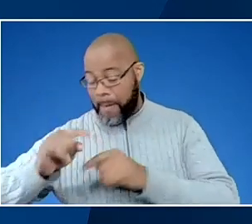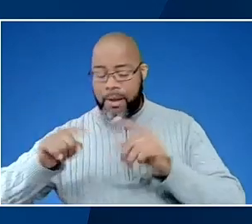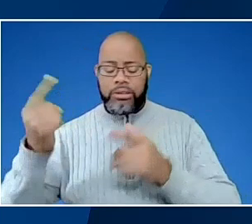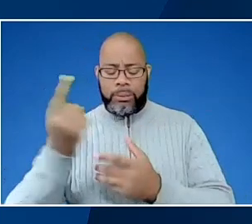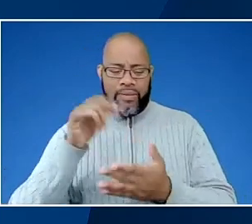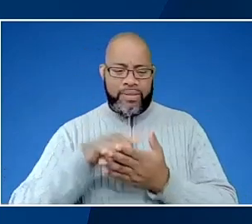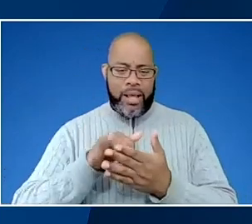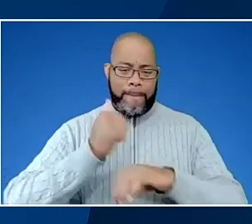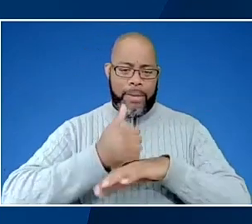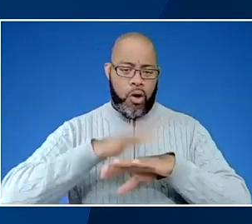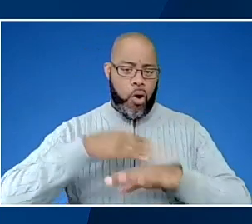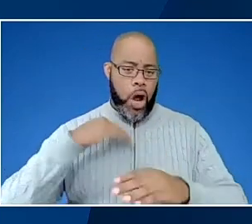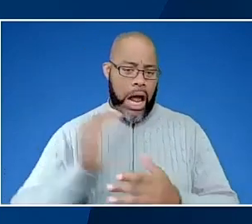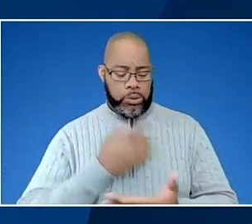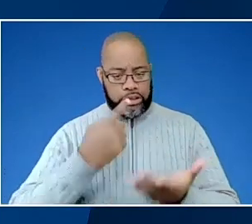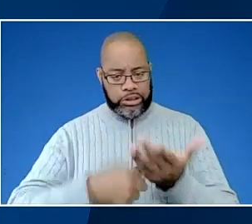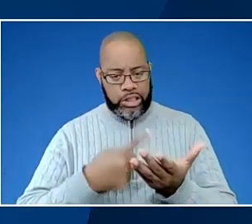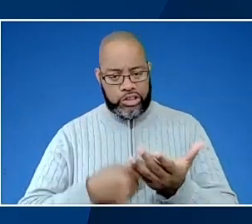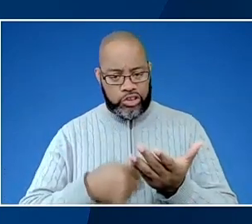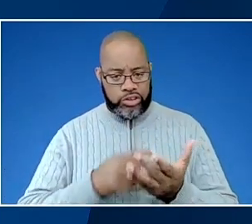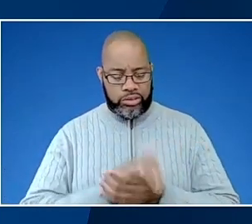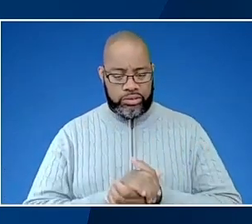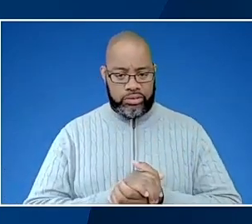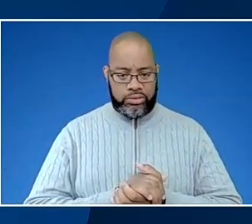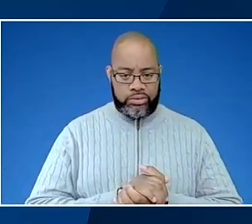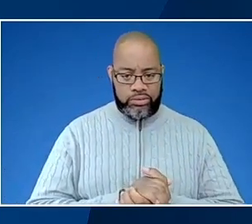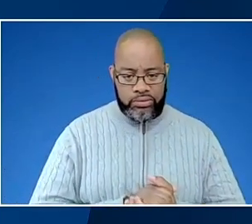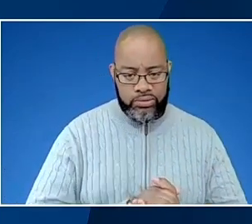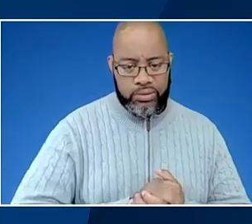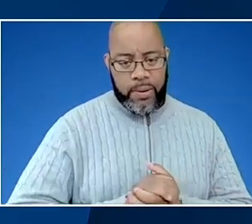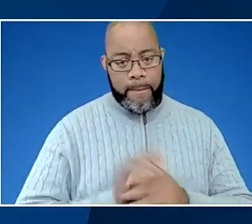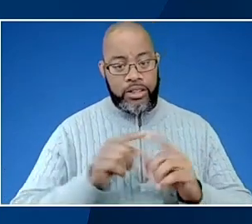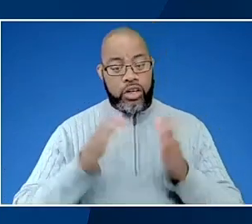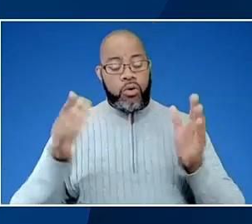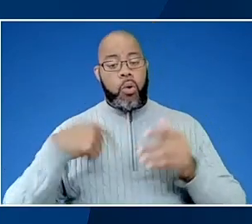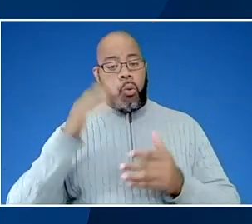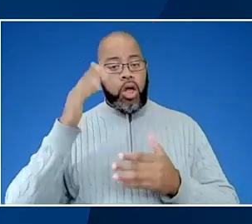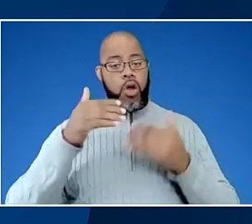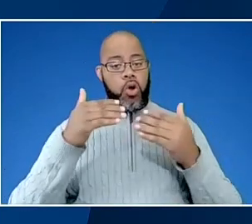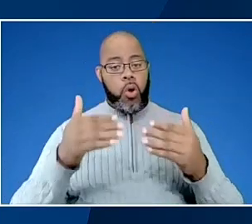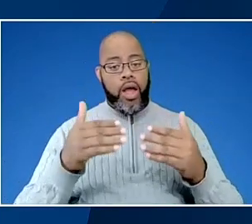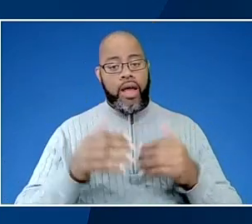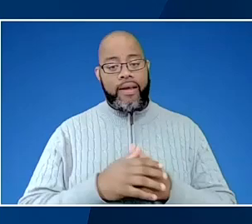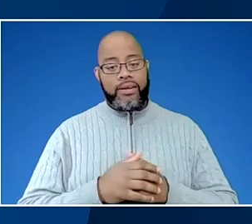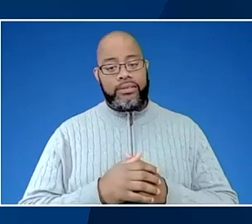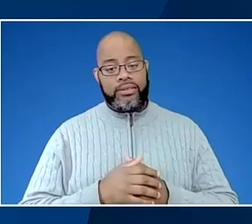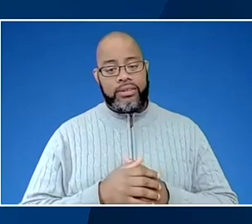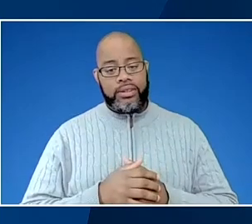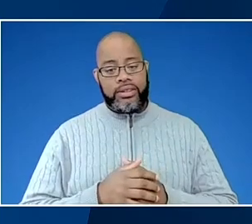discussion, but in general, we're going to go ahead and support what Department is